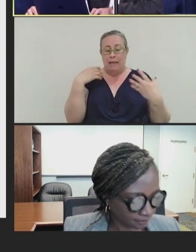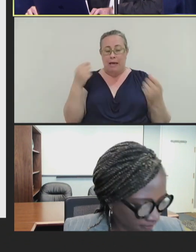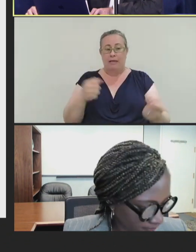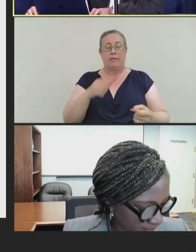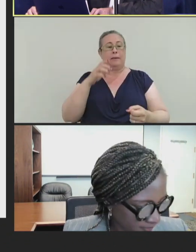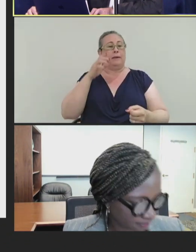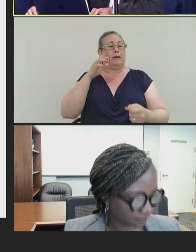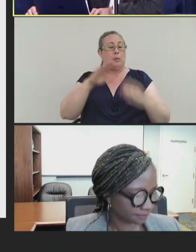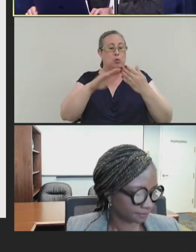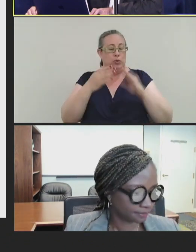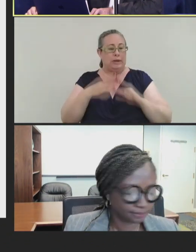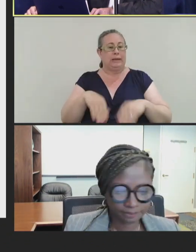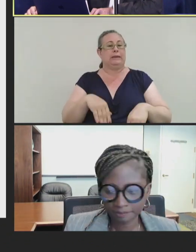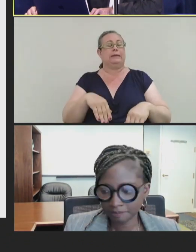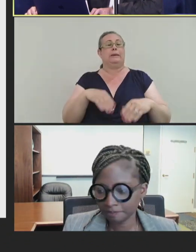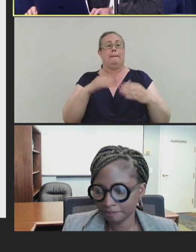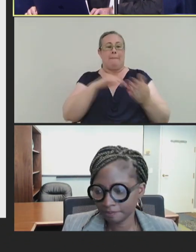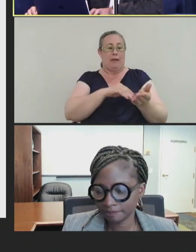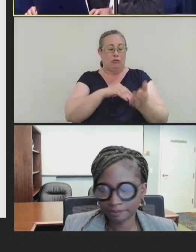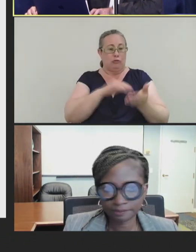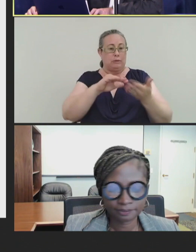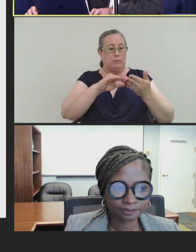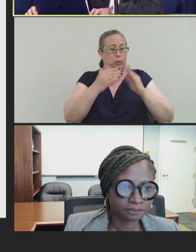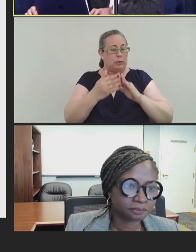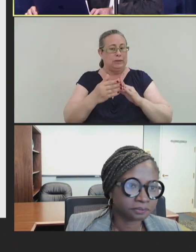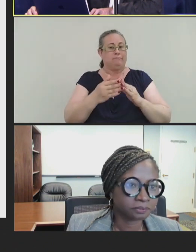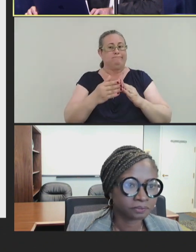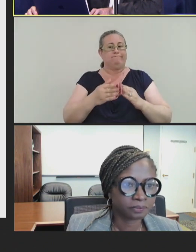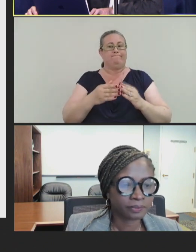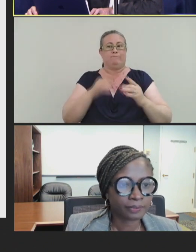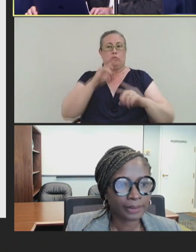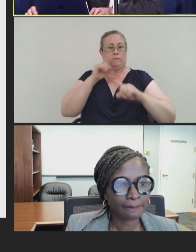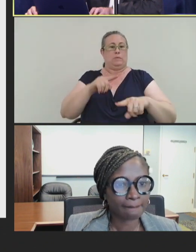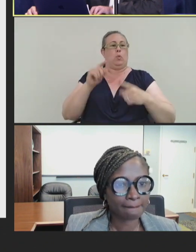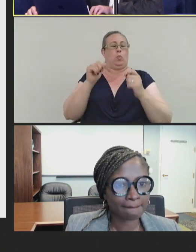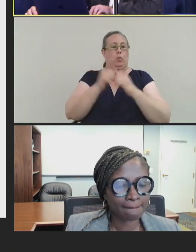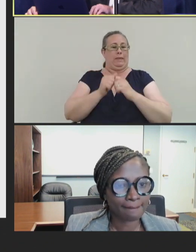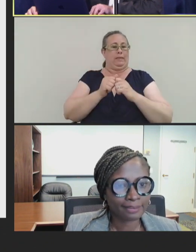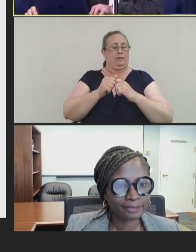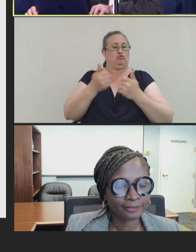proactive approaches to help prevent further spread of measles in the area.